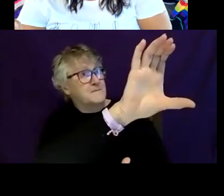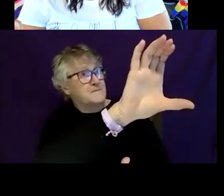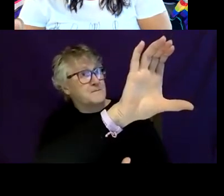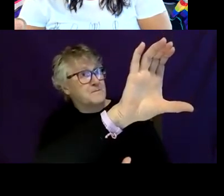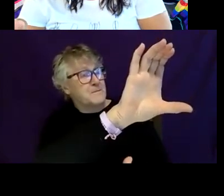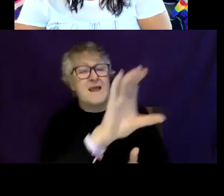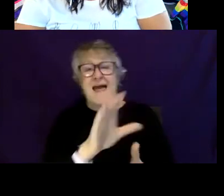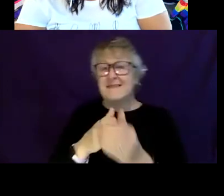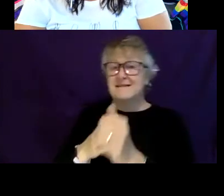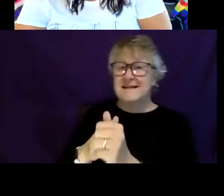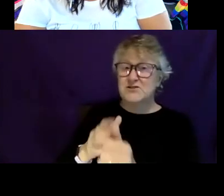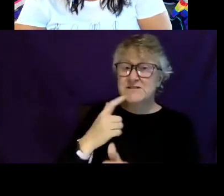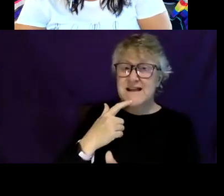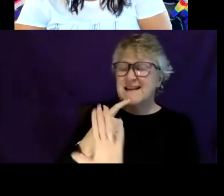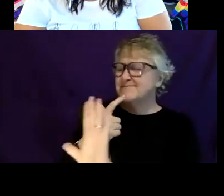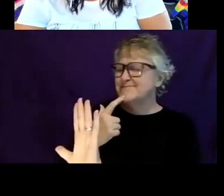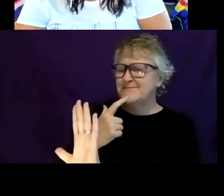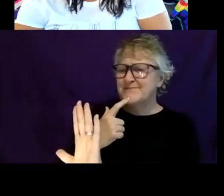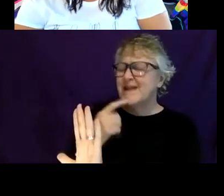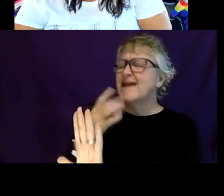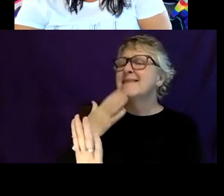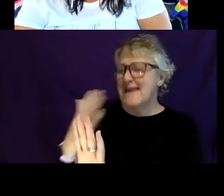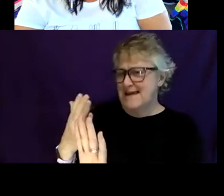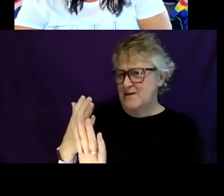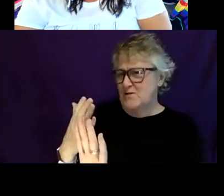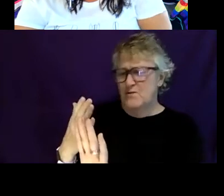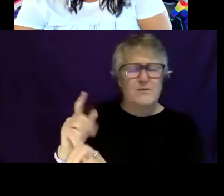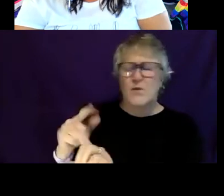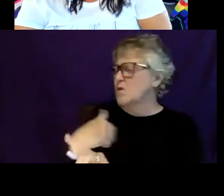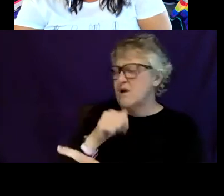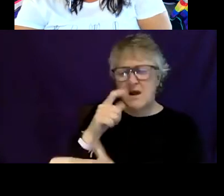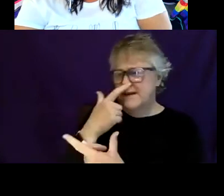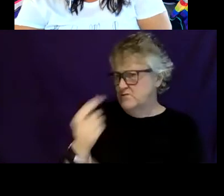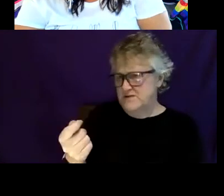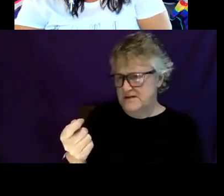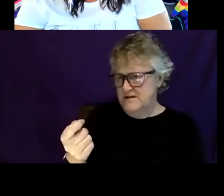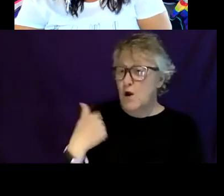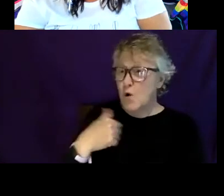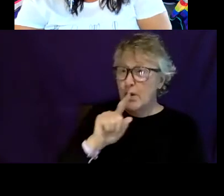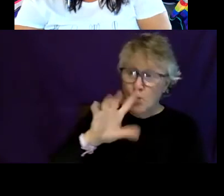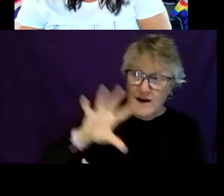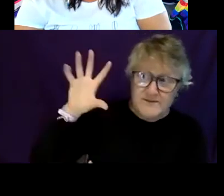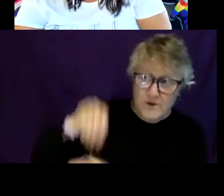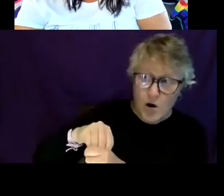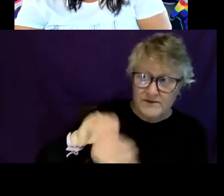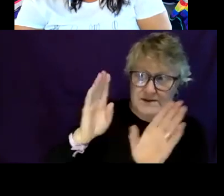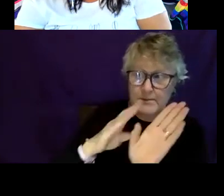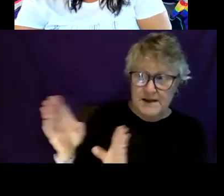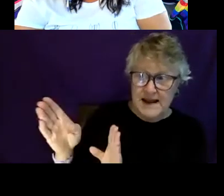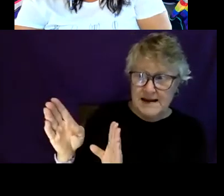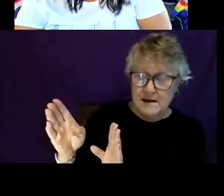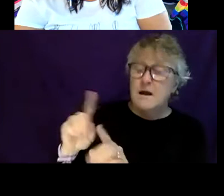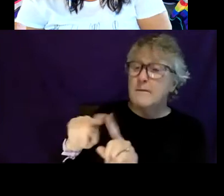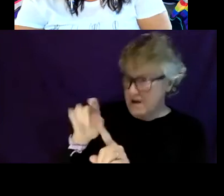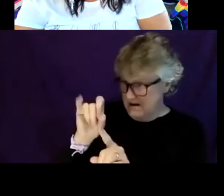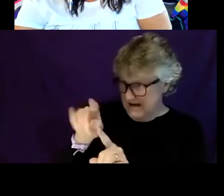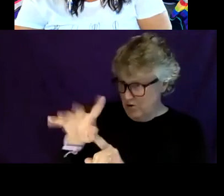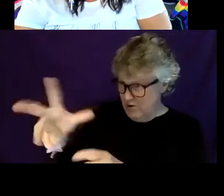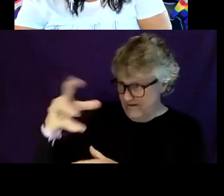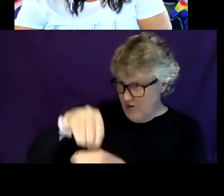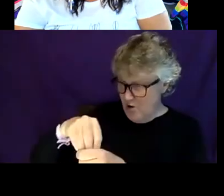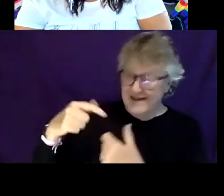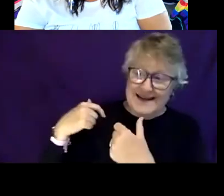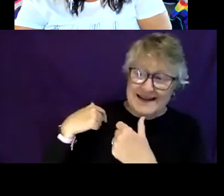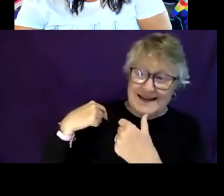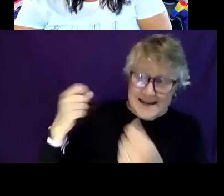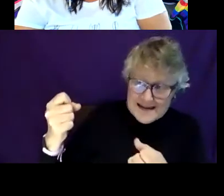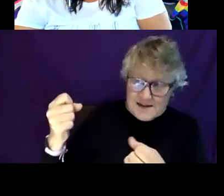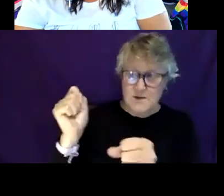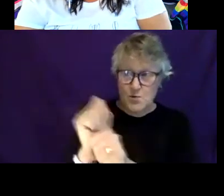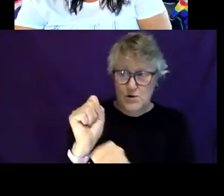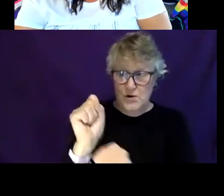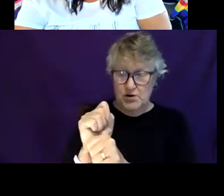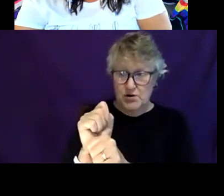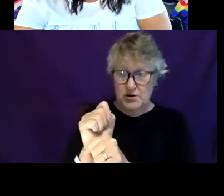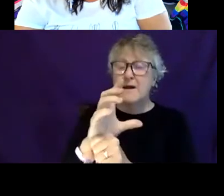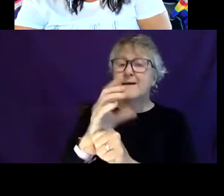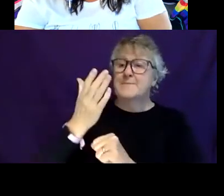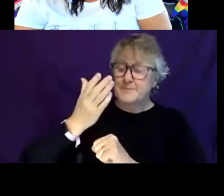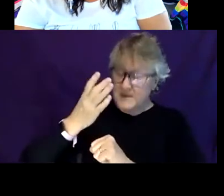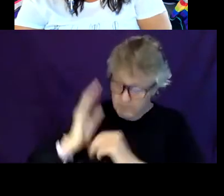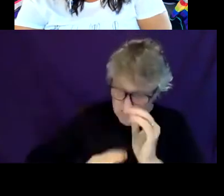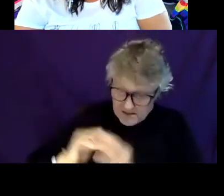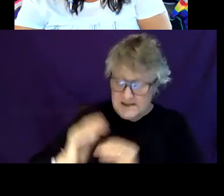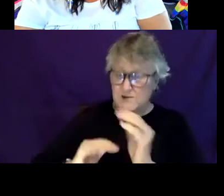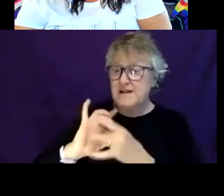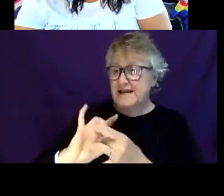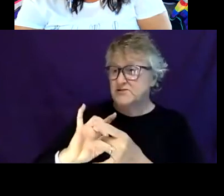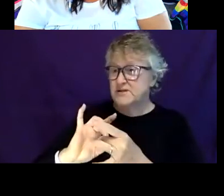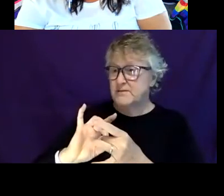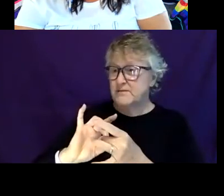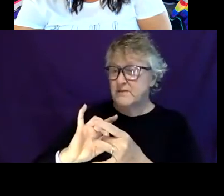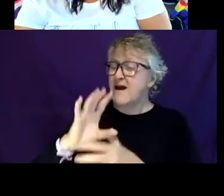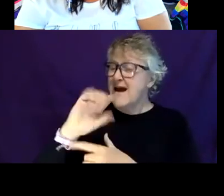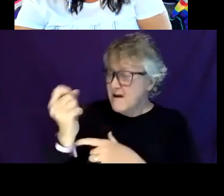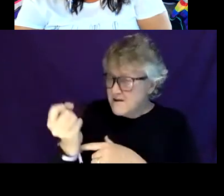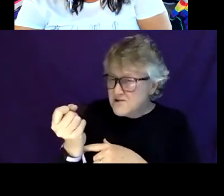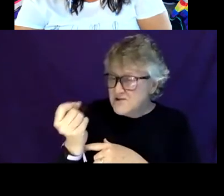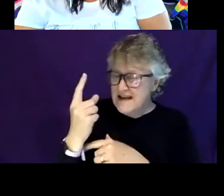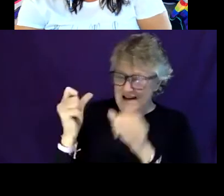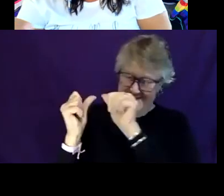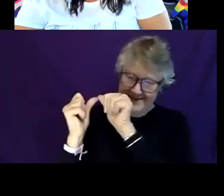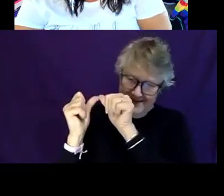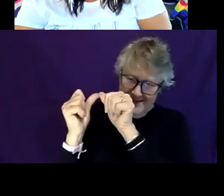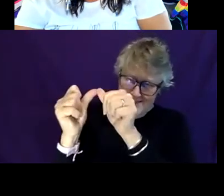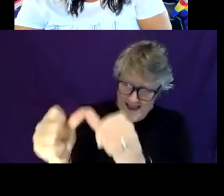"Thank you, but we're not interested. We were involved in that planning, but if you're involved in healing work and building a relationship, and understanding about the lasting impacts of historical trauma,